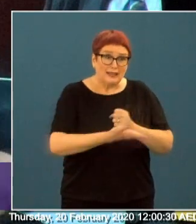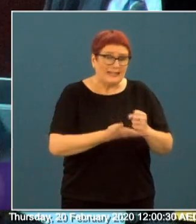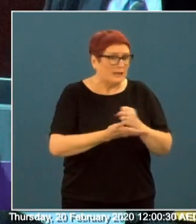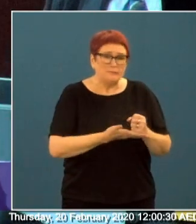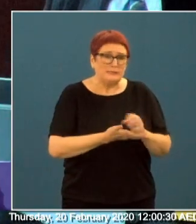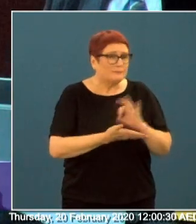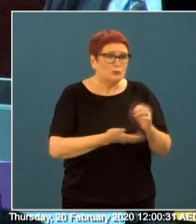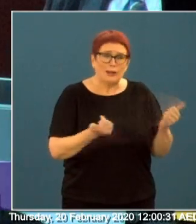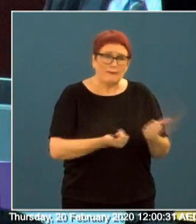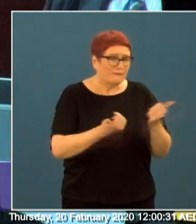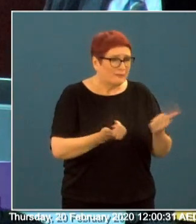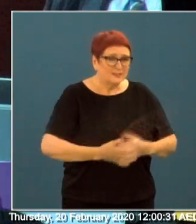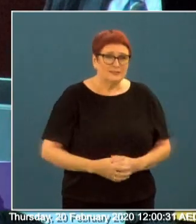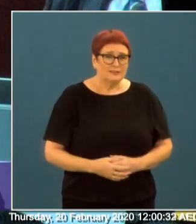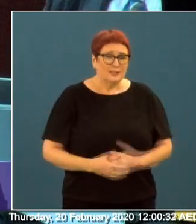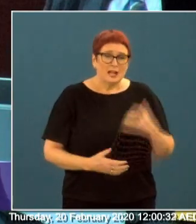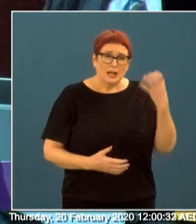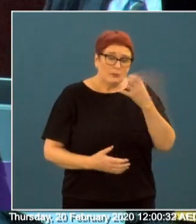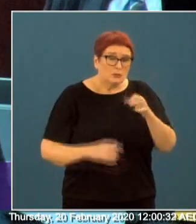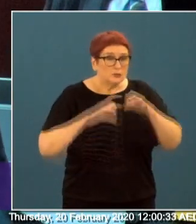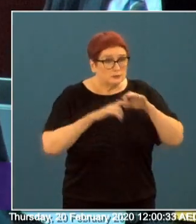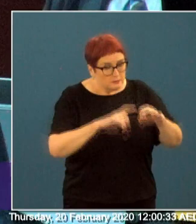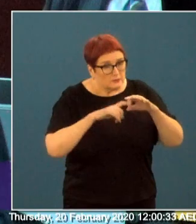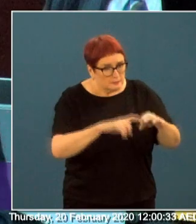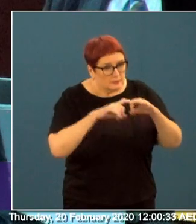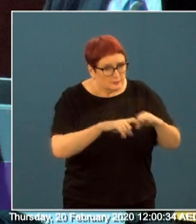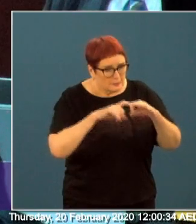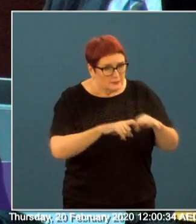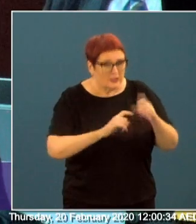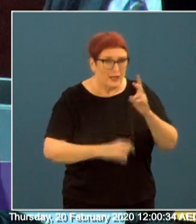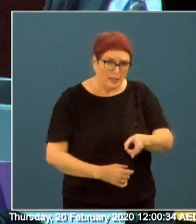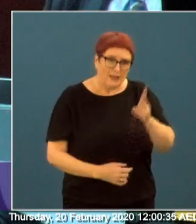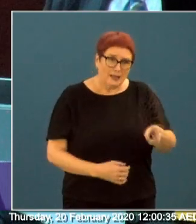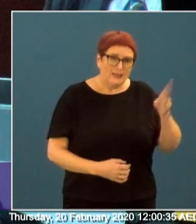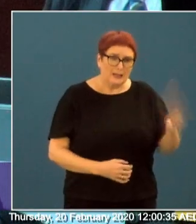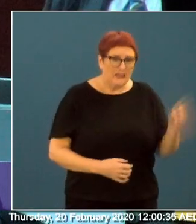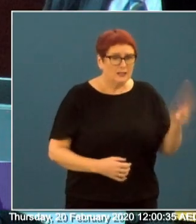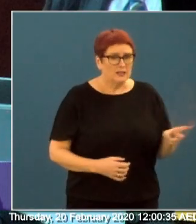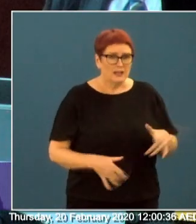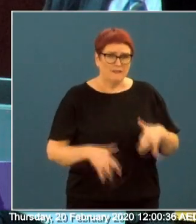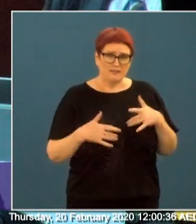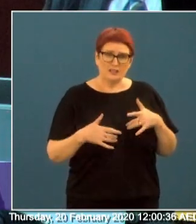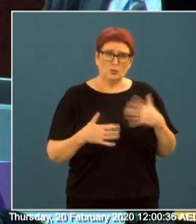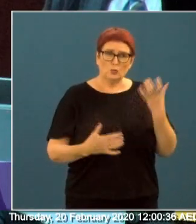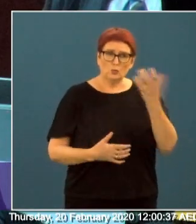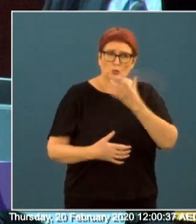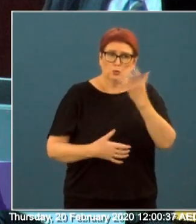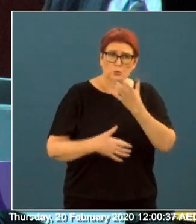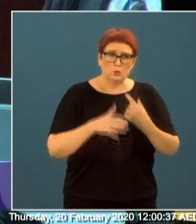And I'm sorry to sort of labour the point, but, as I said earlier, this seems to be a very significant feature of your statement,